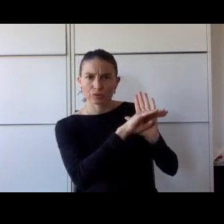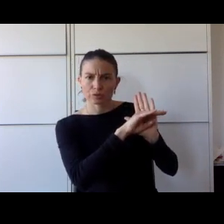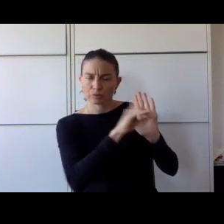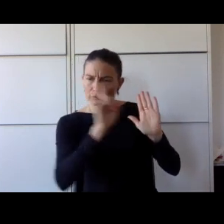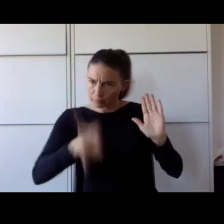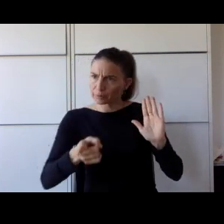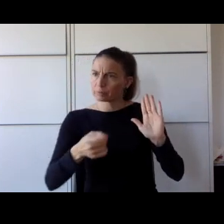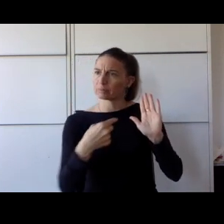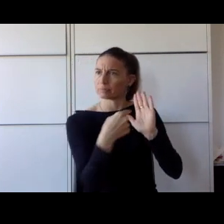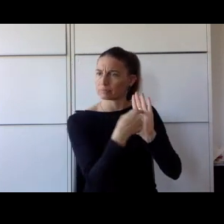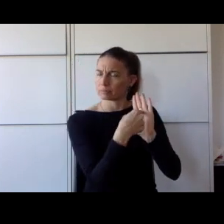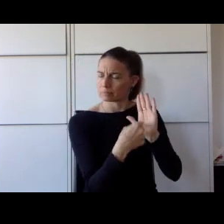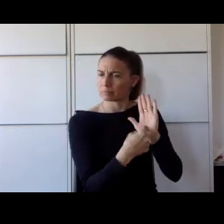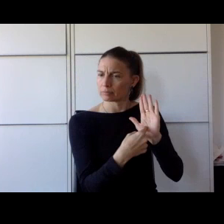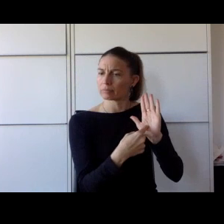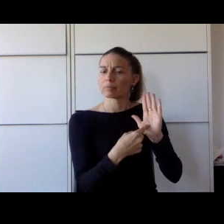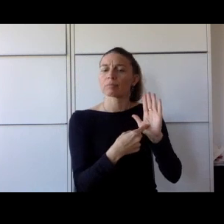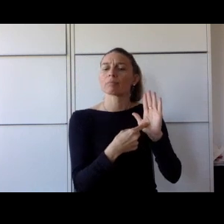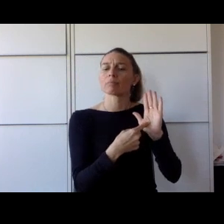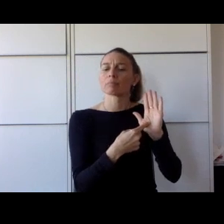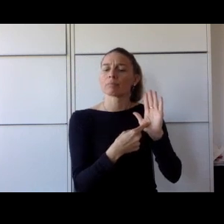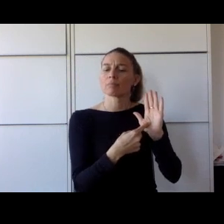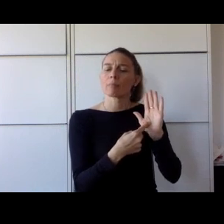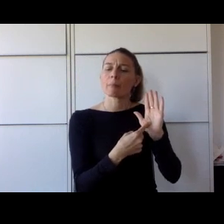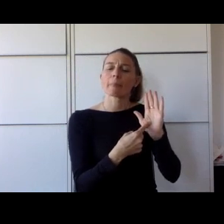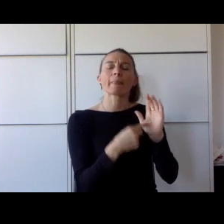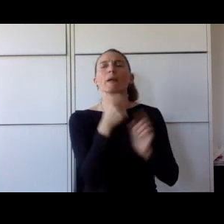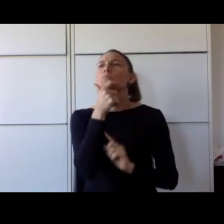the same choice as their nondisabled peers.